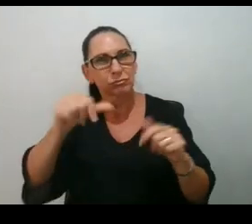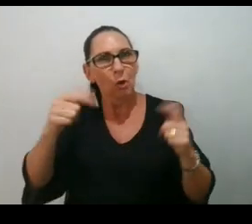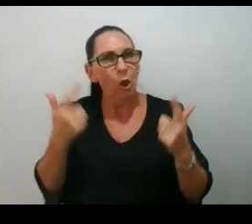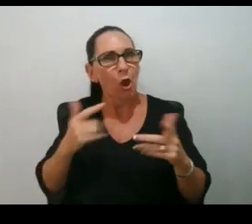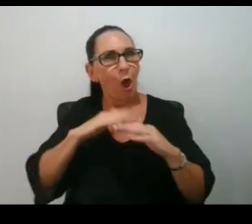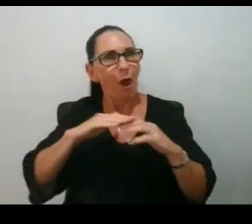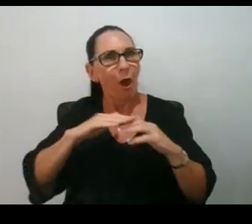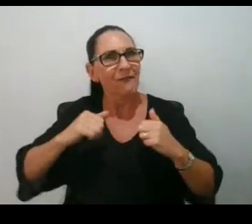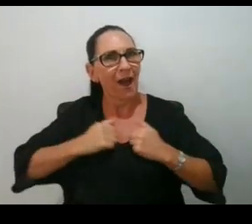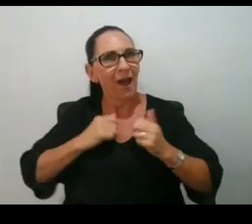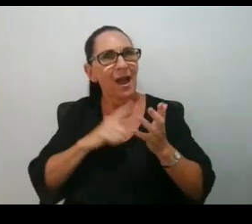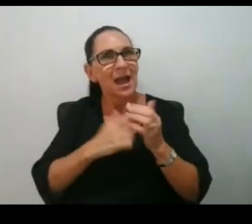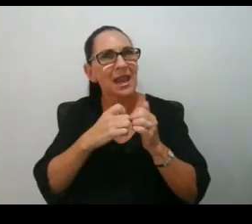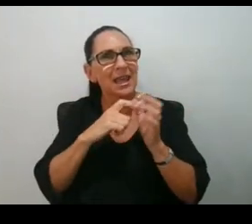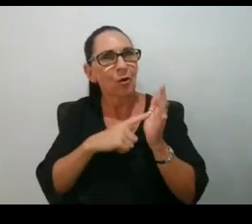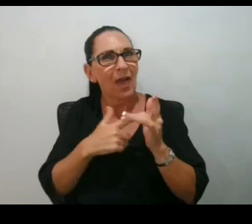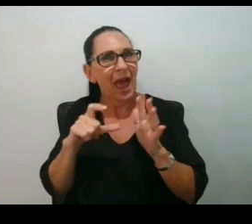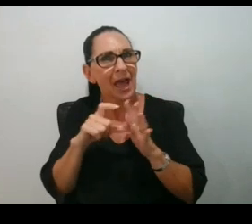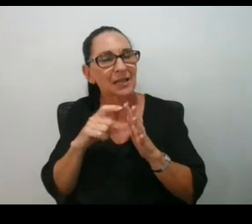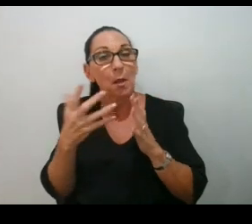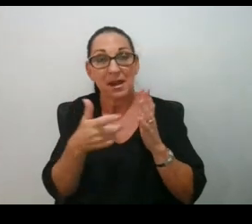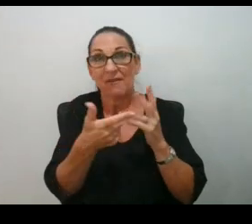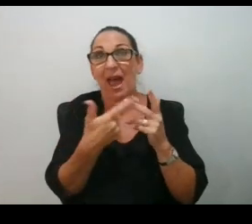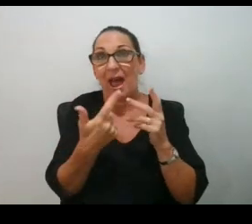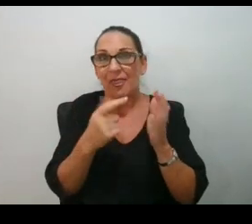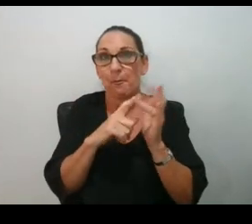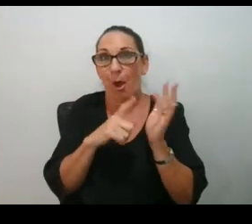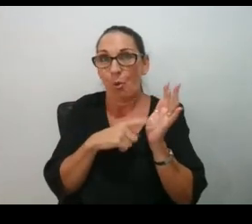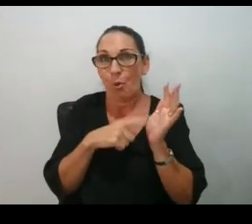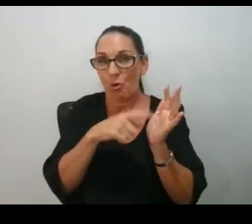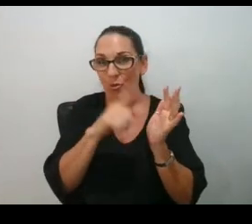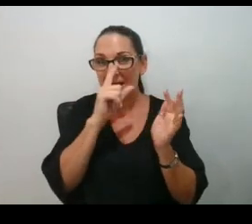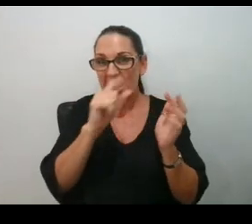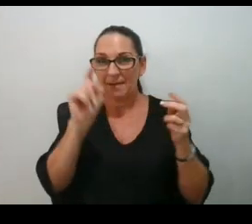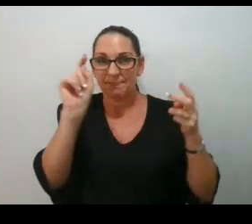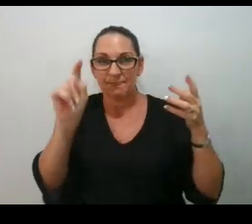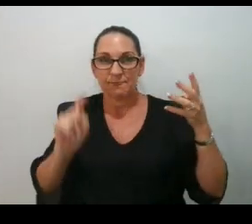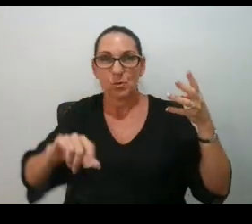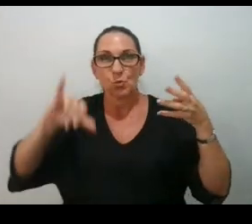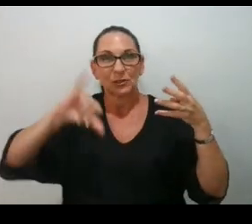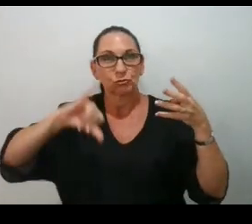as we go so Katherine's got another poll there for you thanks Katherine so I just launched this